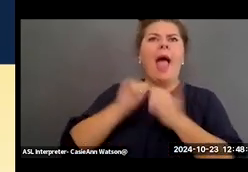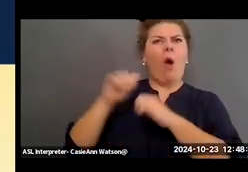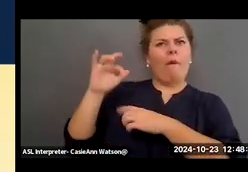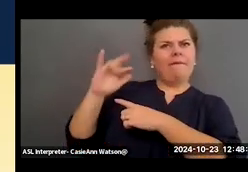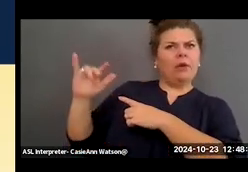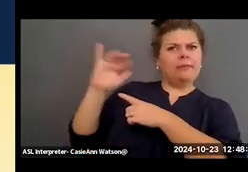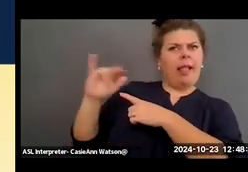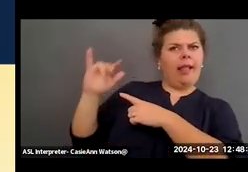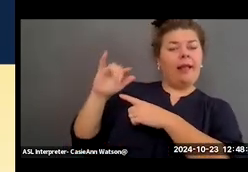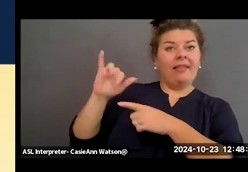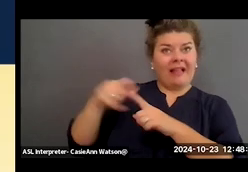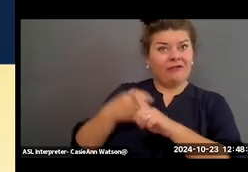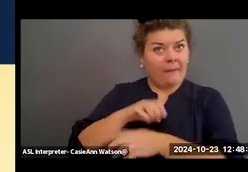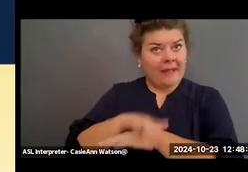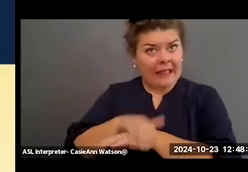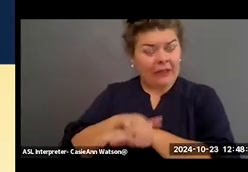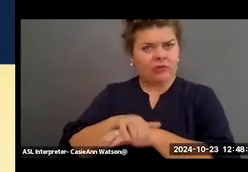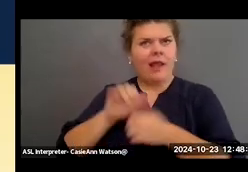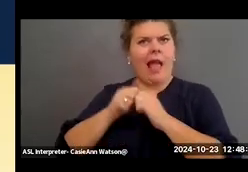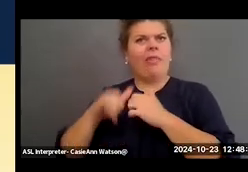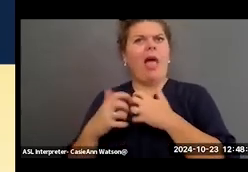which comes from English, fits into ASL.